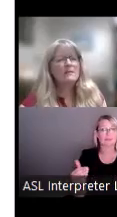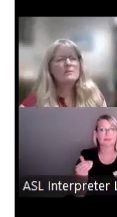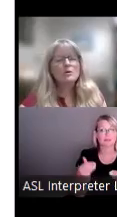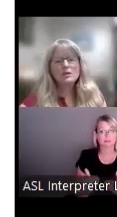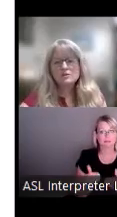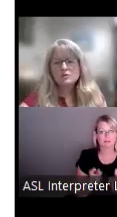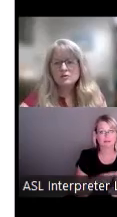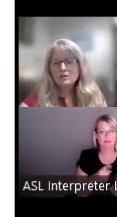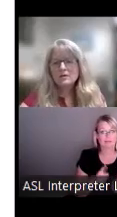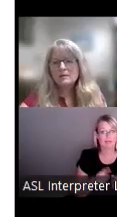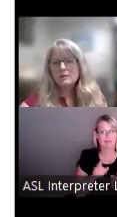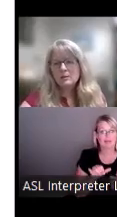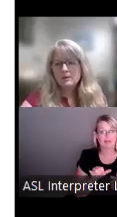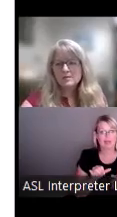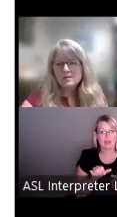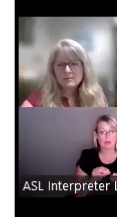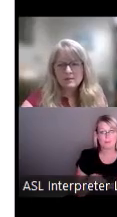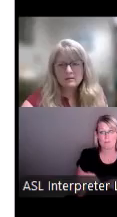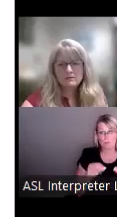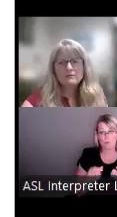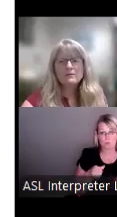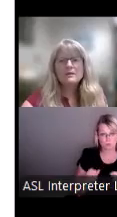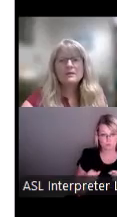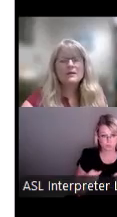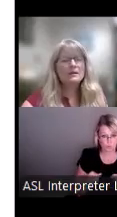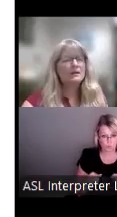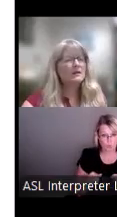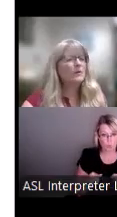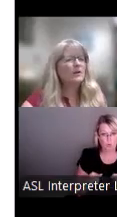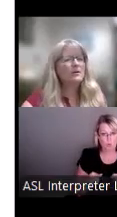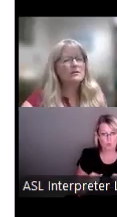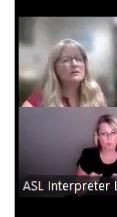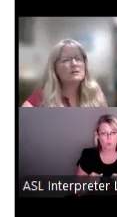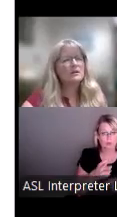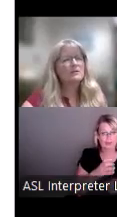that motor control and proprioceptive awareness to be